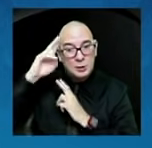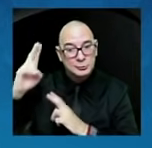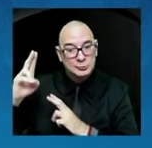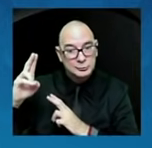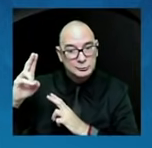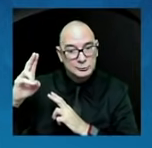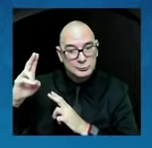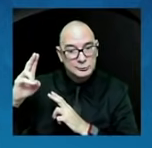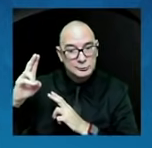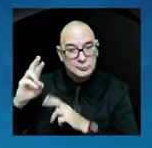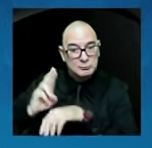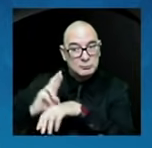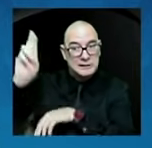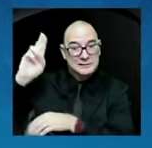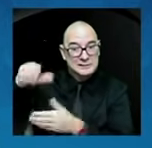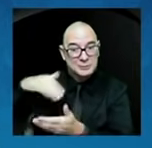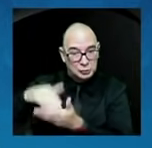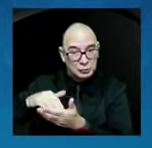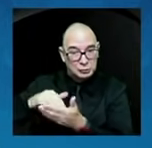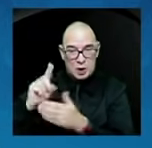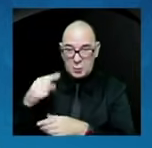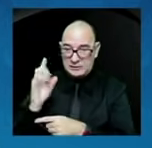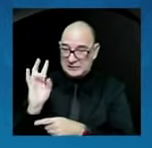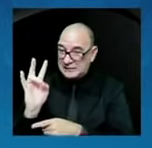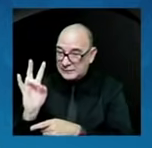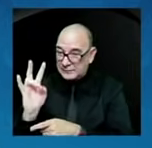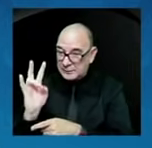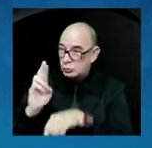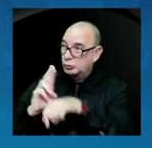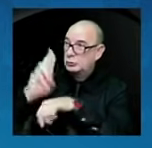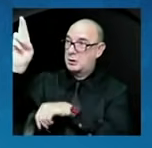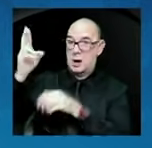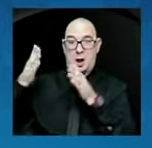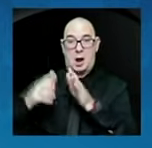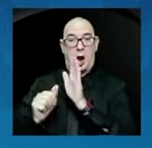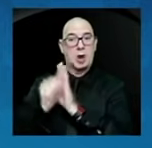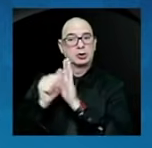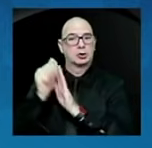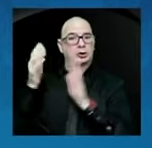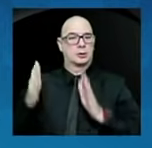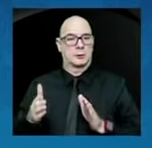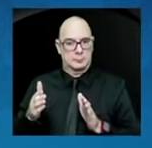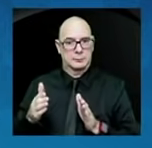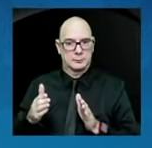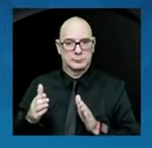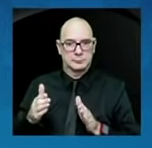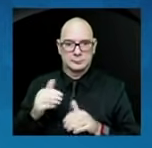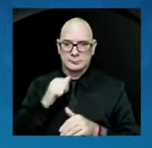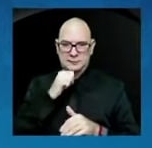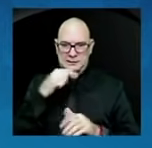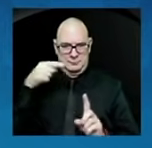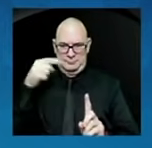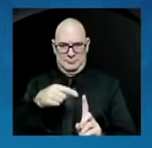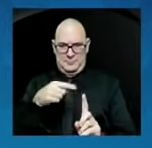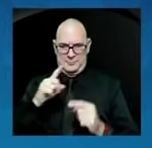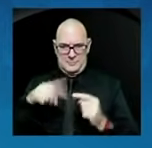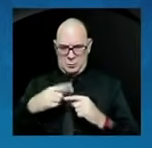HONOR NA'S FIRST GROUP OF 7 ASTRO NOTE IT. ASTRONAUTS.